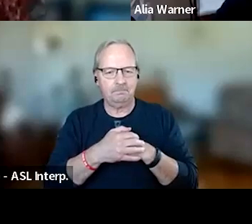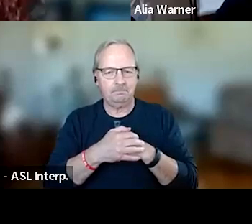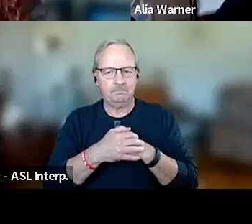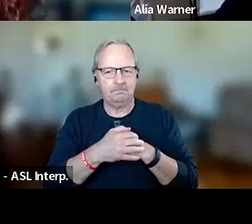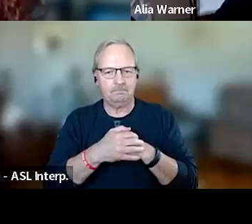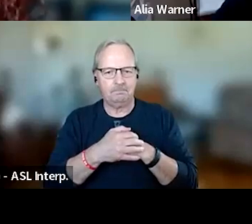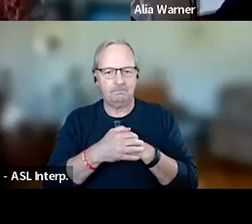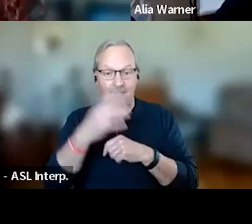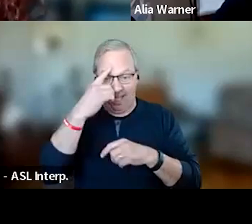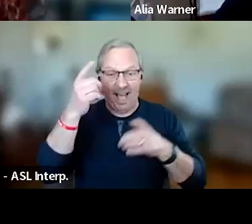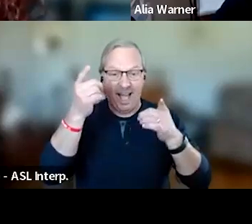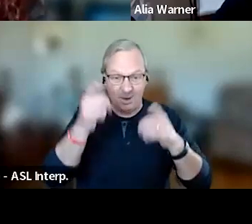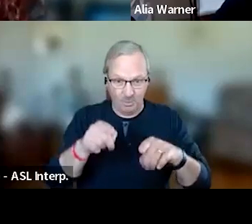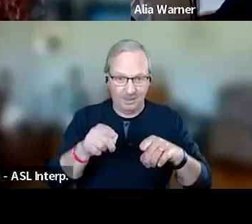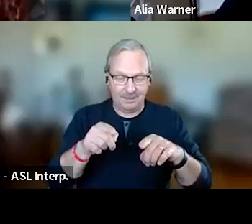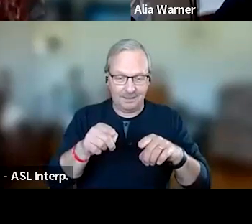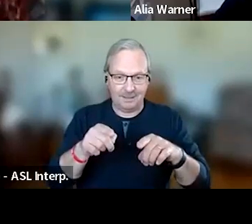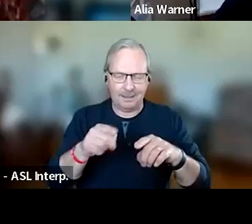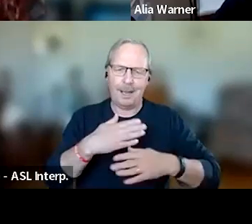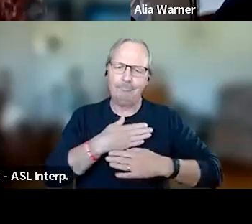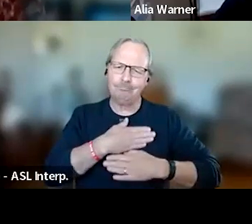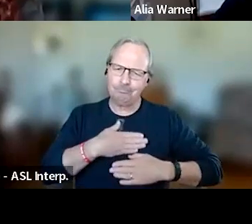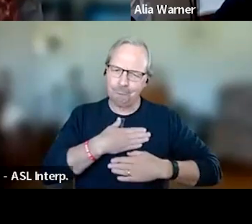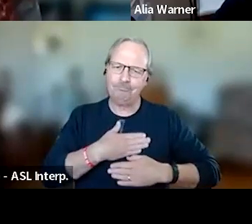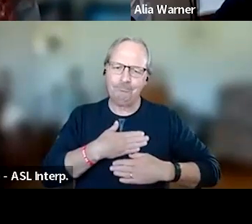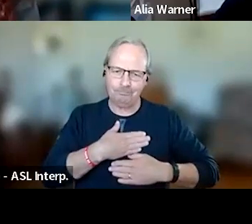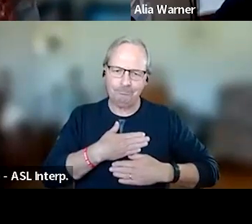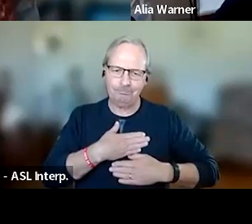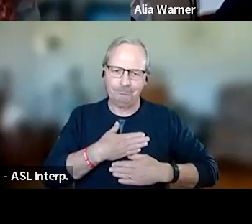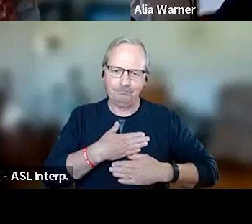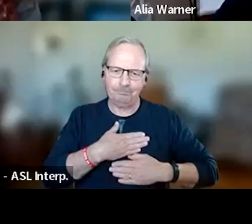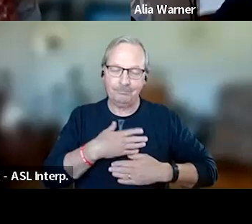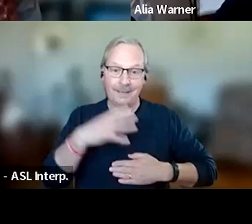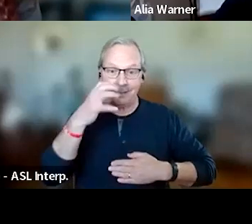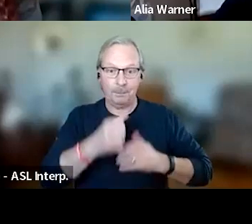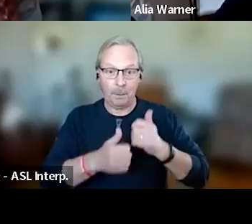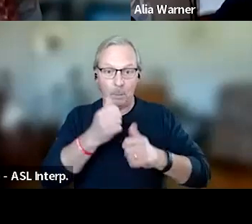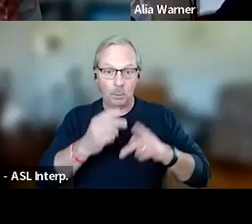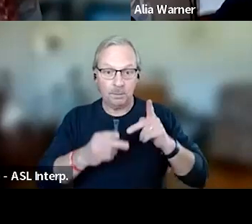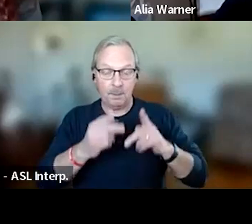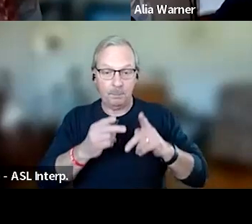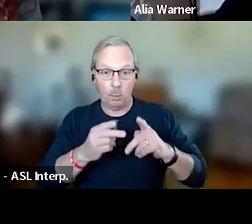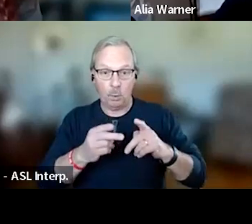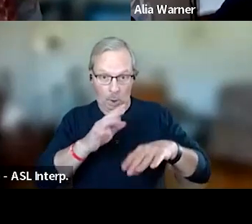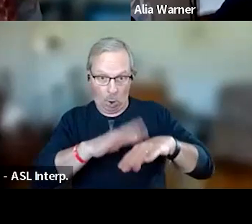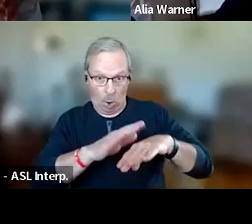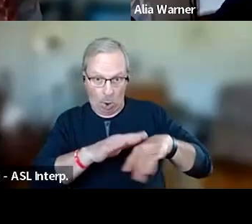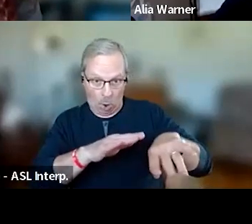I agree and I appreciate the fact, I'm assuming most people who are logged on are